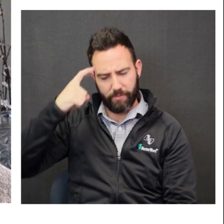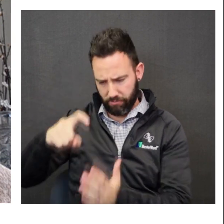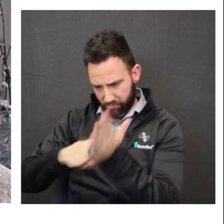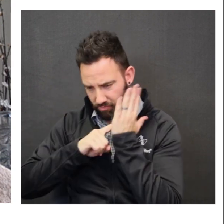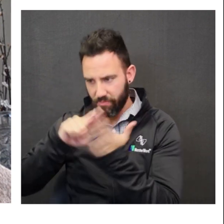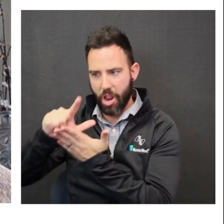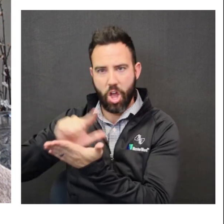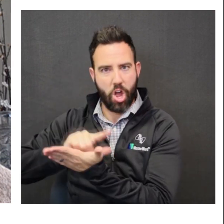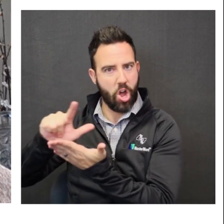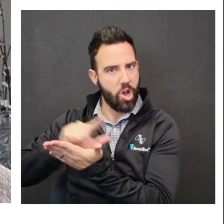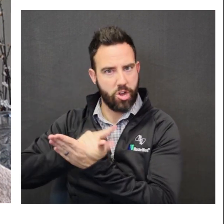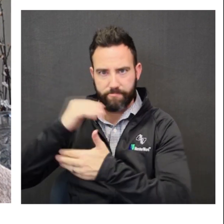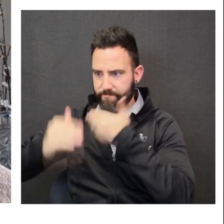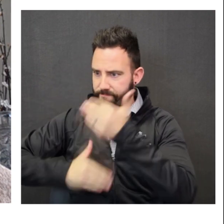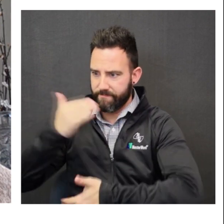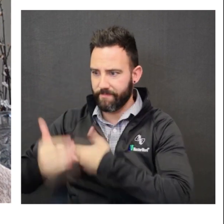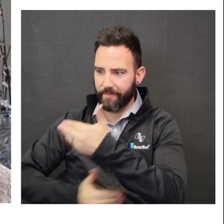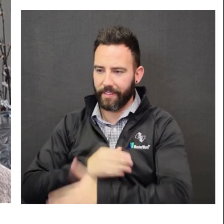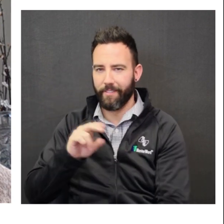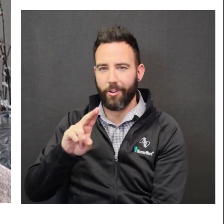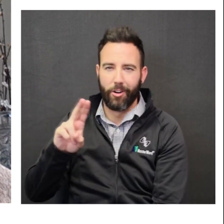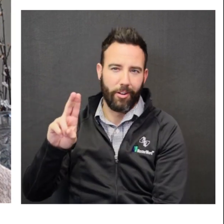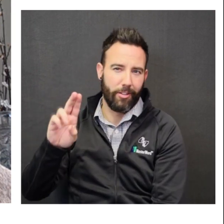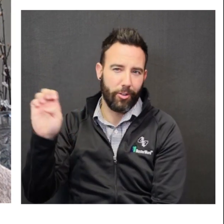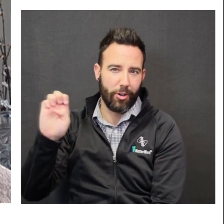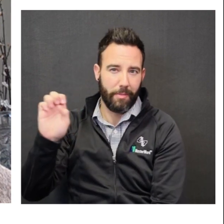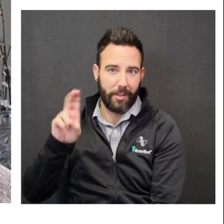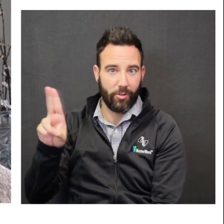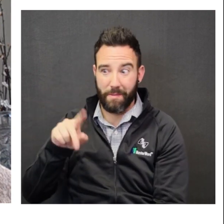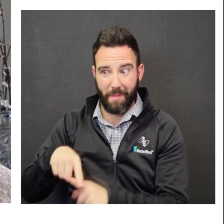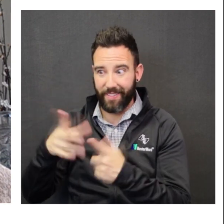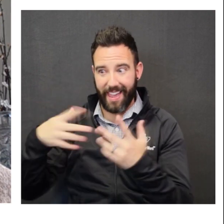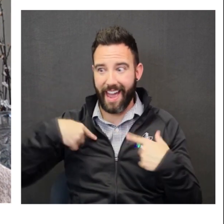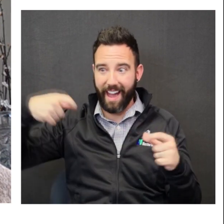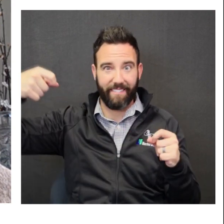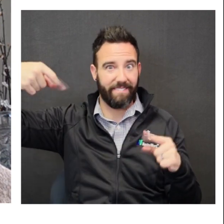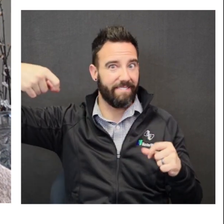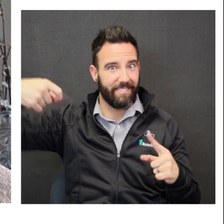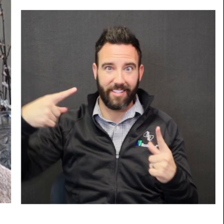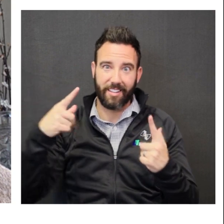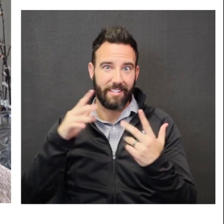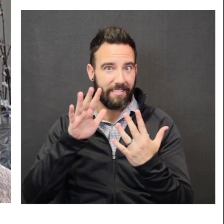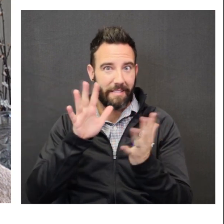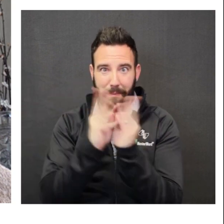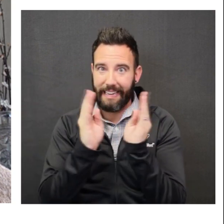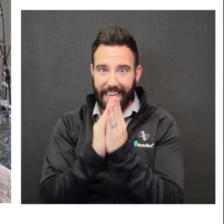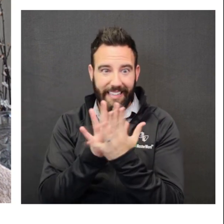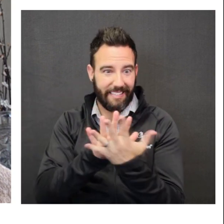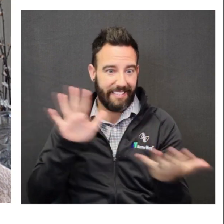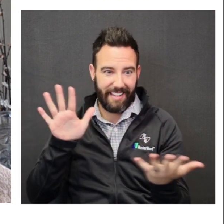of the governmental communications in the European Union. fined And they're holding remote meetings, and using and interpreting four or five languages,